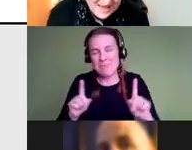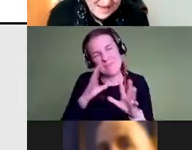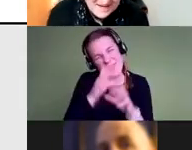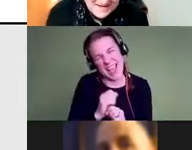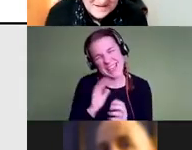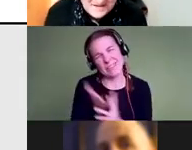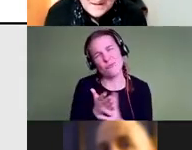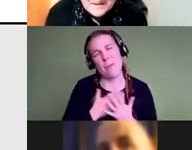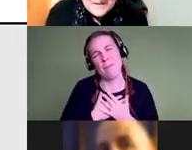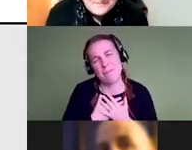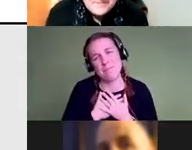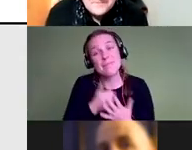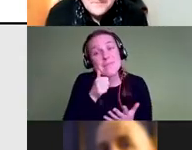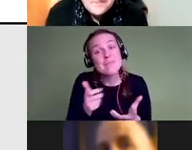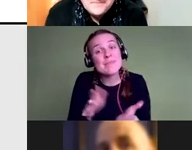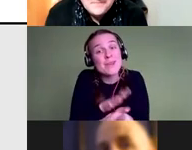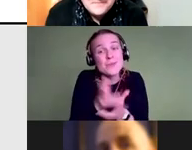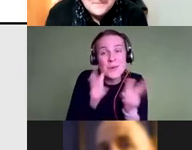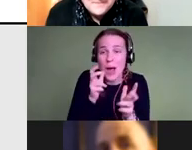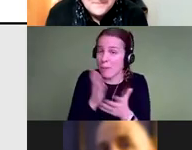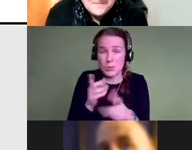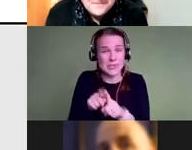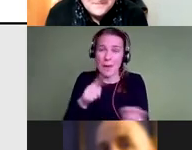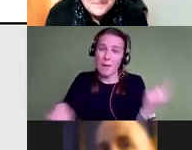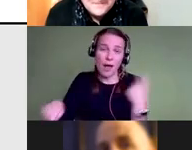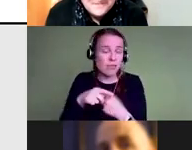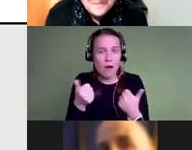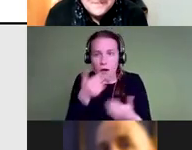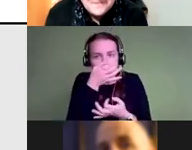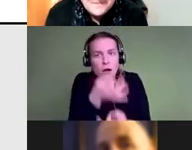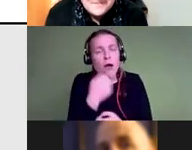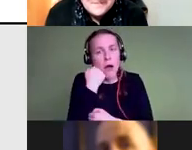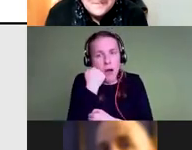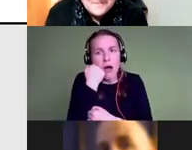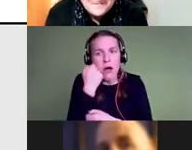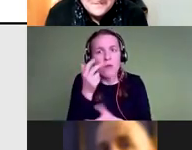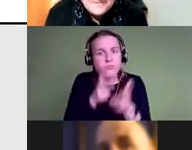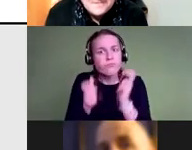essential. Handles… MICHELLE WILLIAMS: I'm going to interrupter as we have reached 2 PM, and I